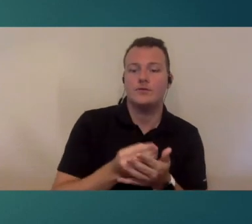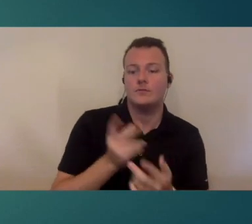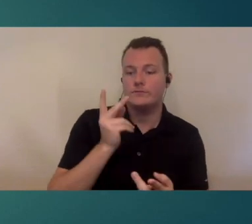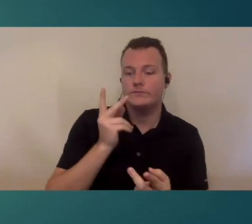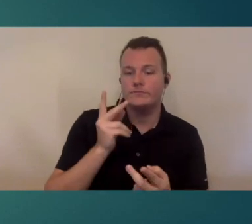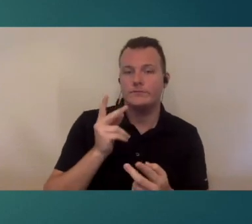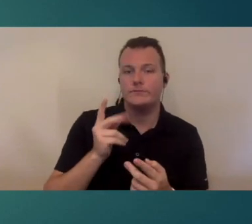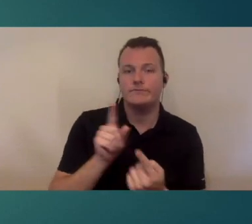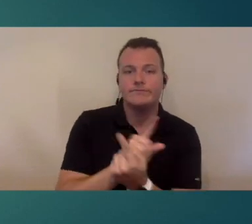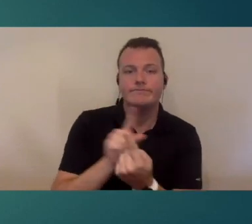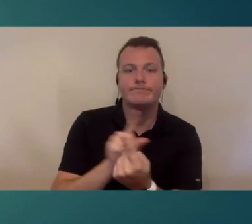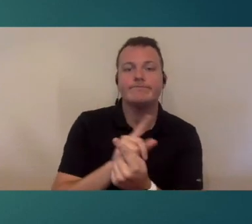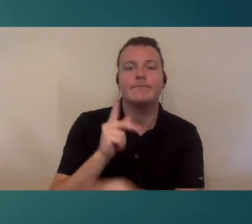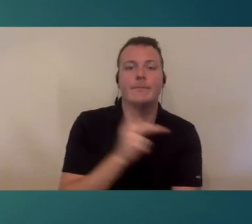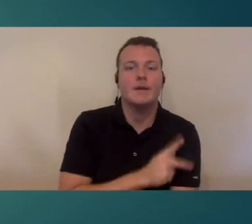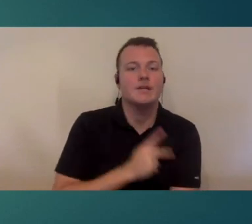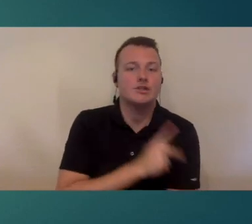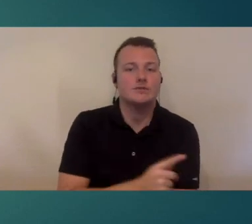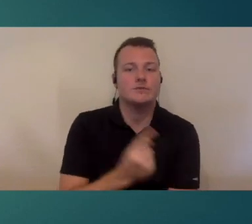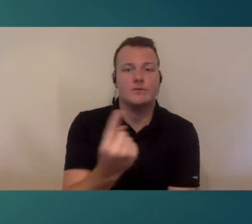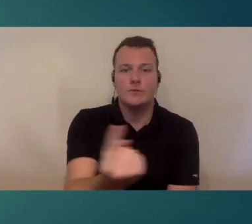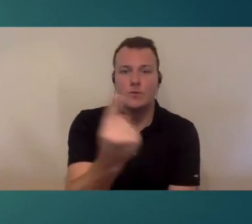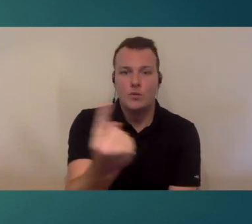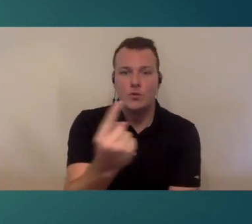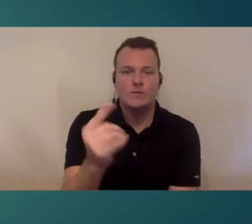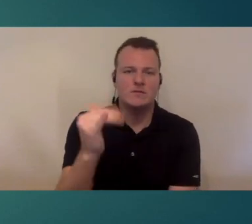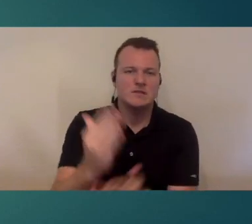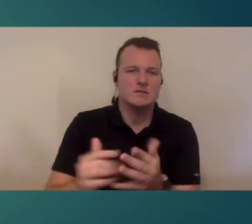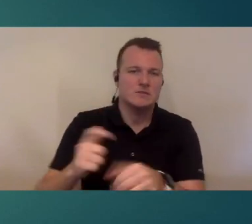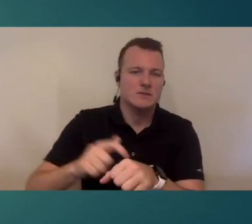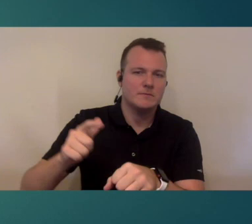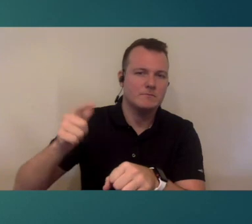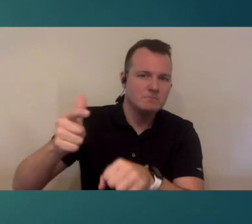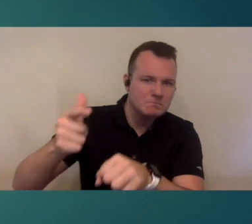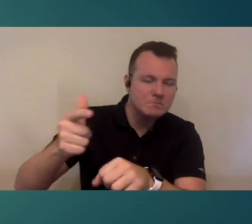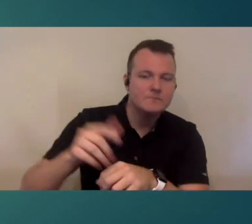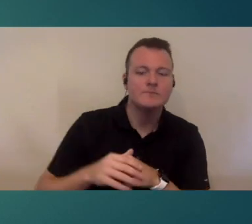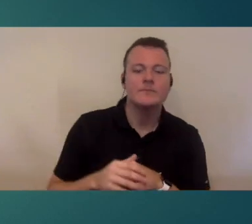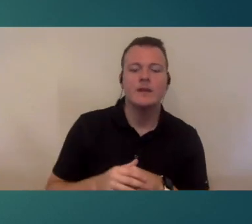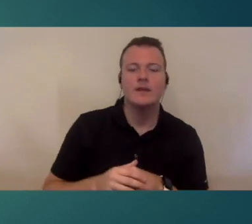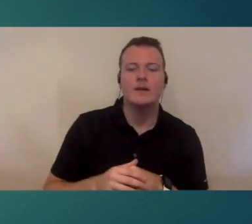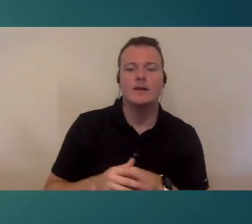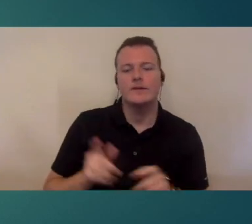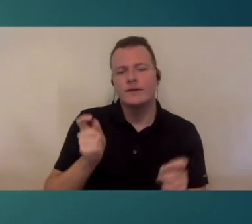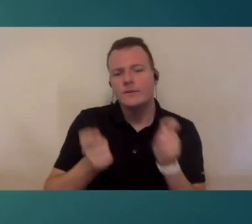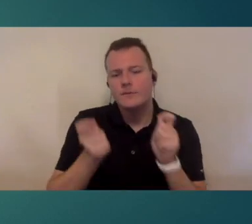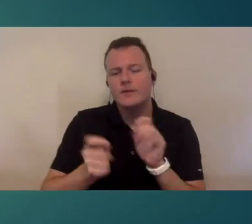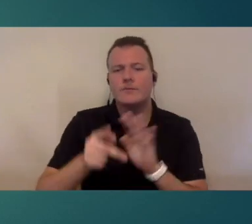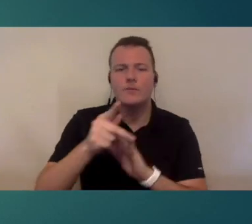patients on your own at a certain point, to create or modify protocols, any of